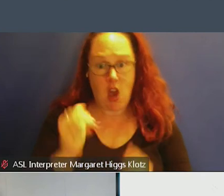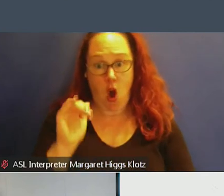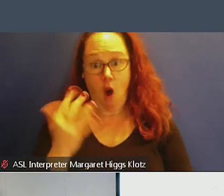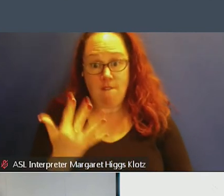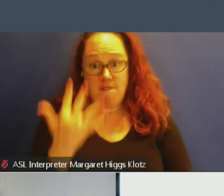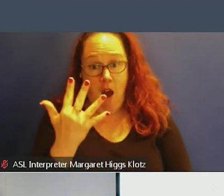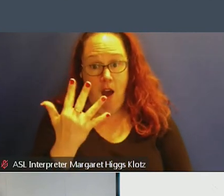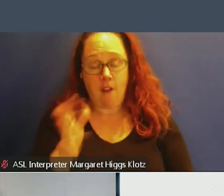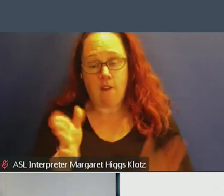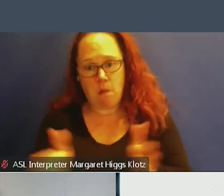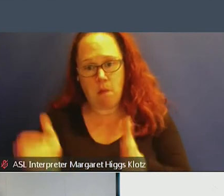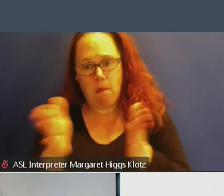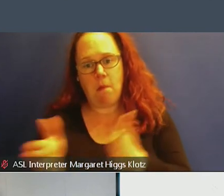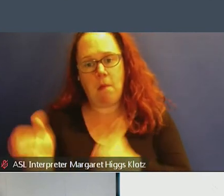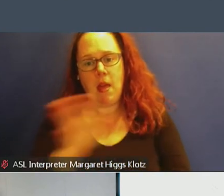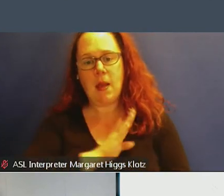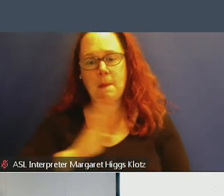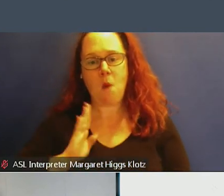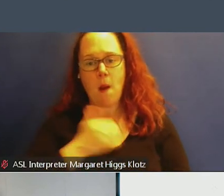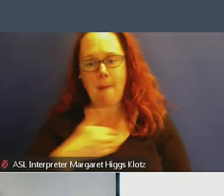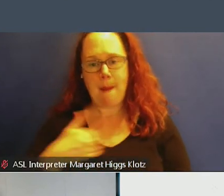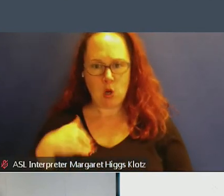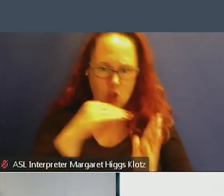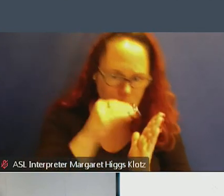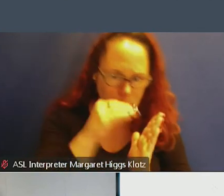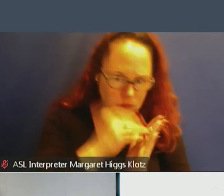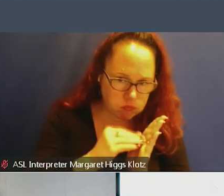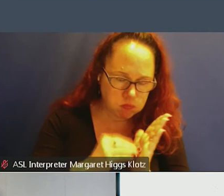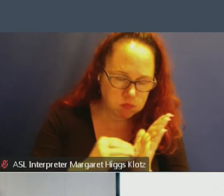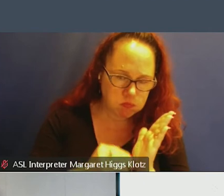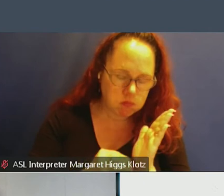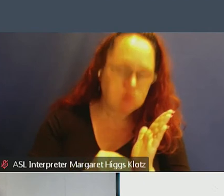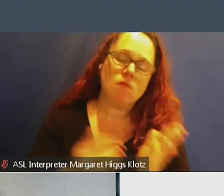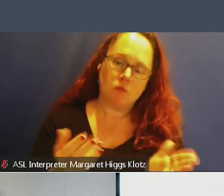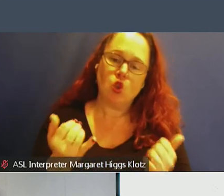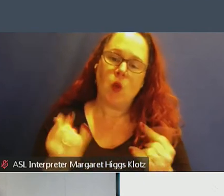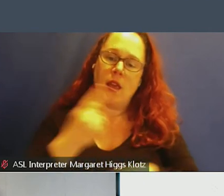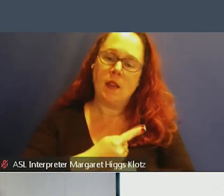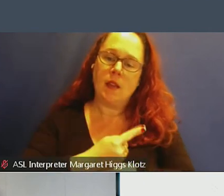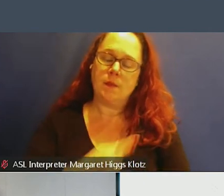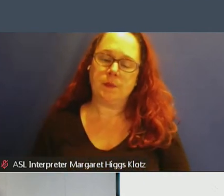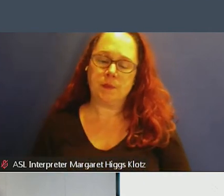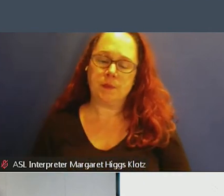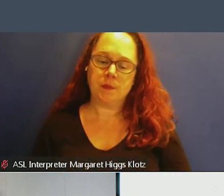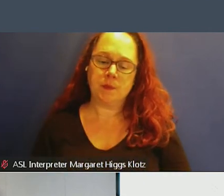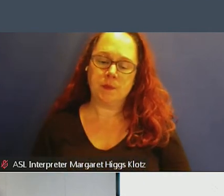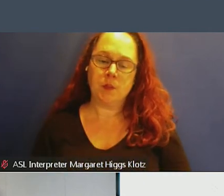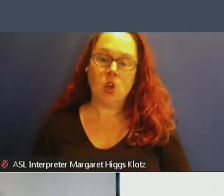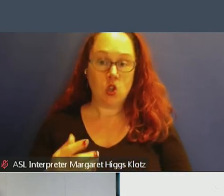and accounted for as well as well as the County government. So I think the concerns that you raise are definitely being